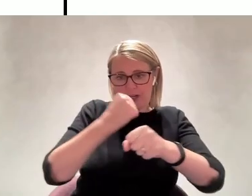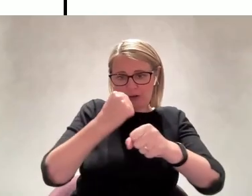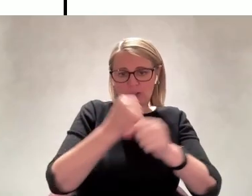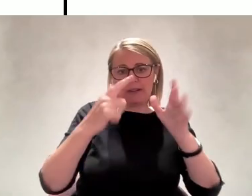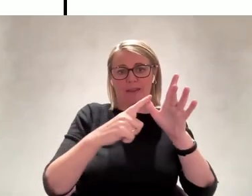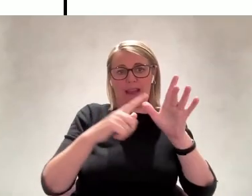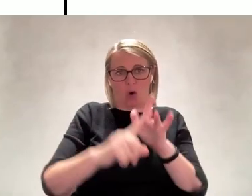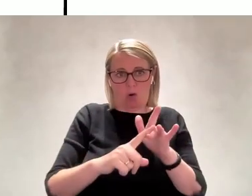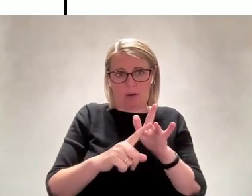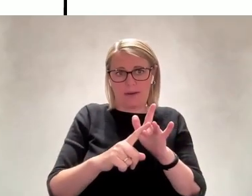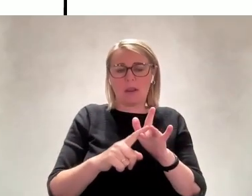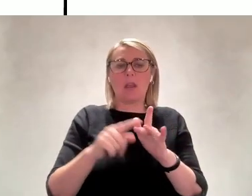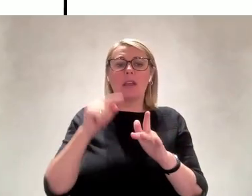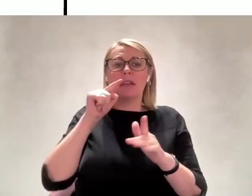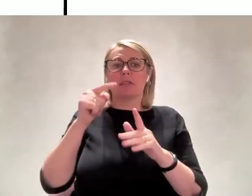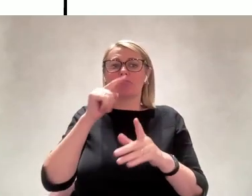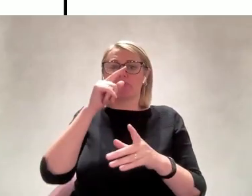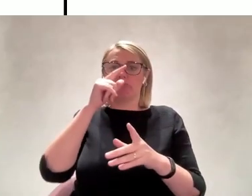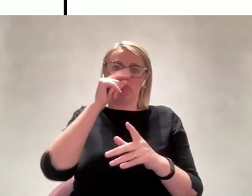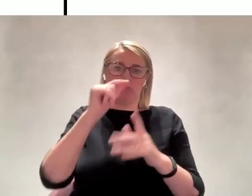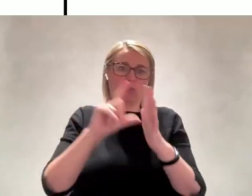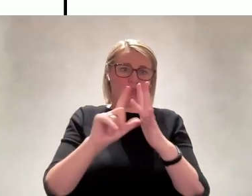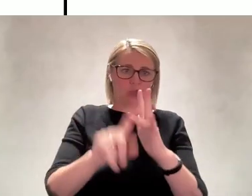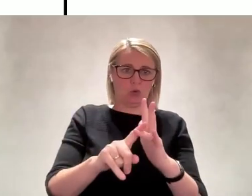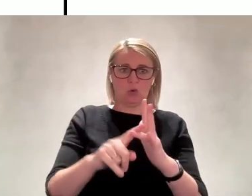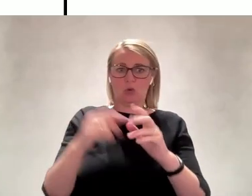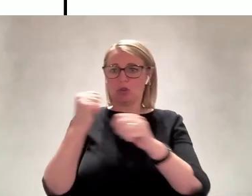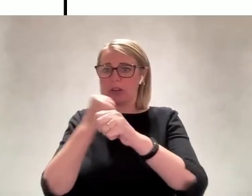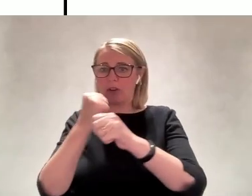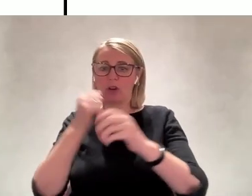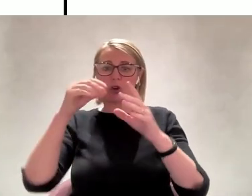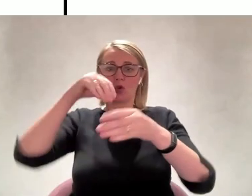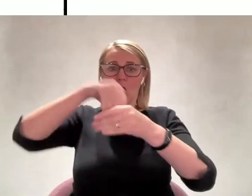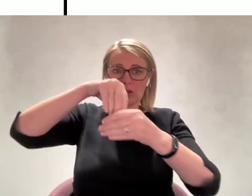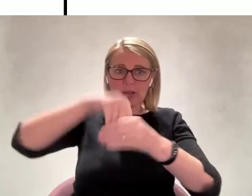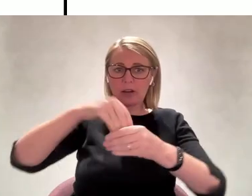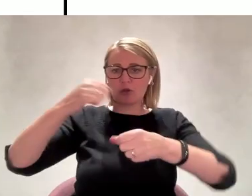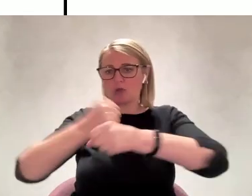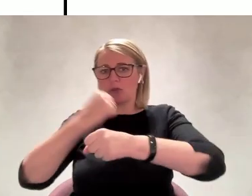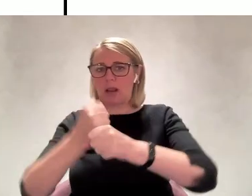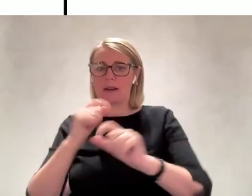generative AI present include generating content and creating